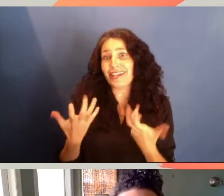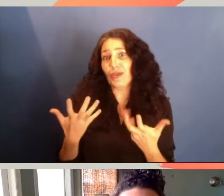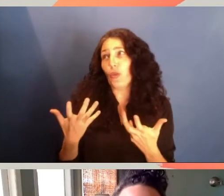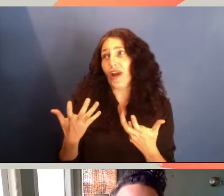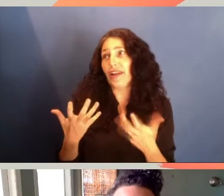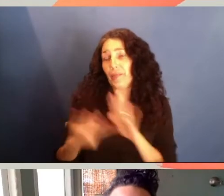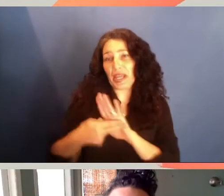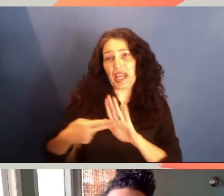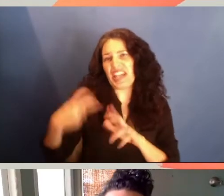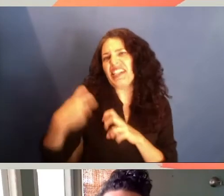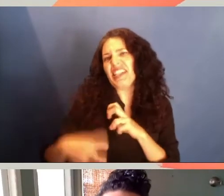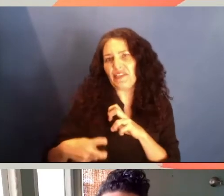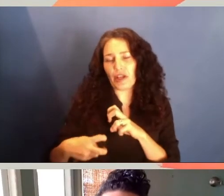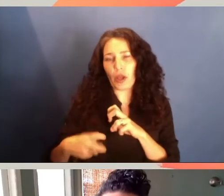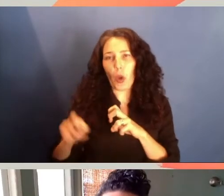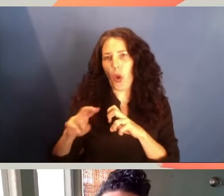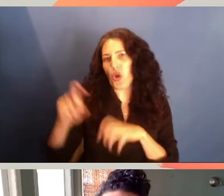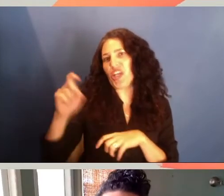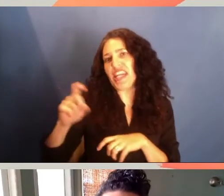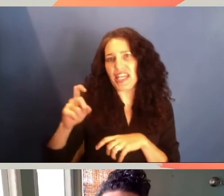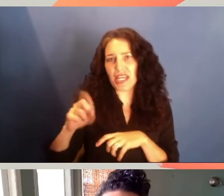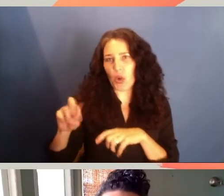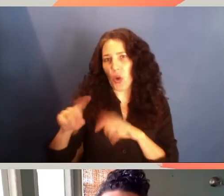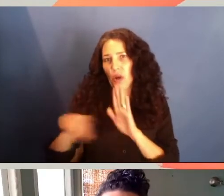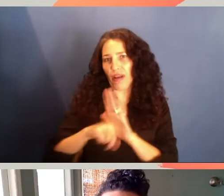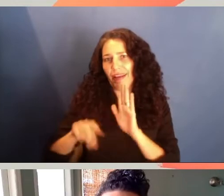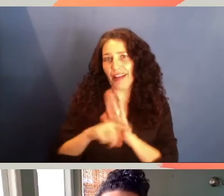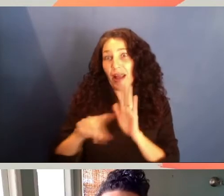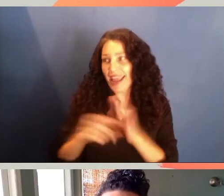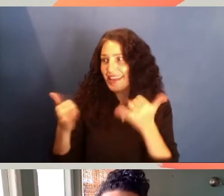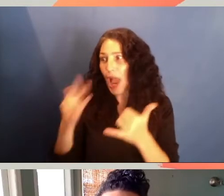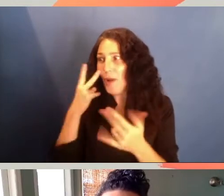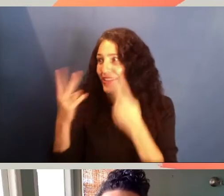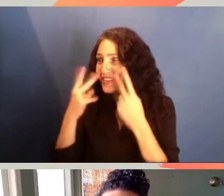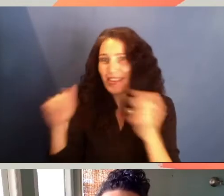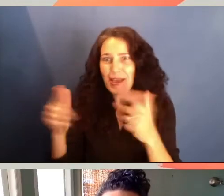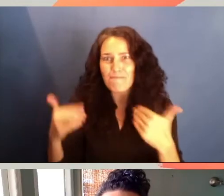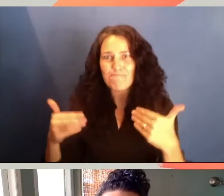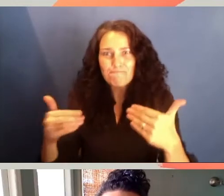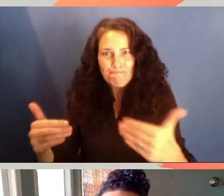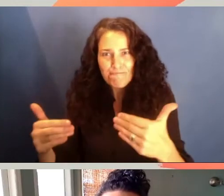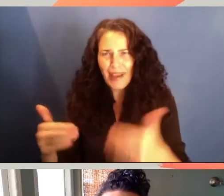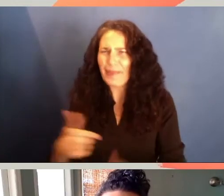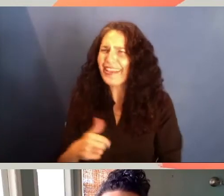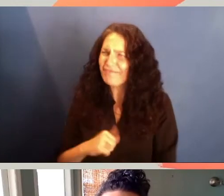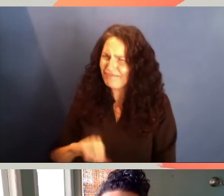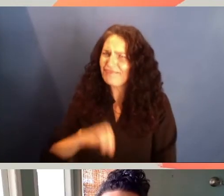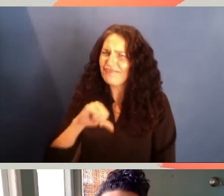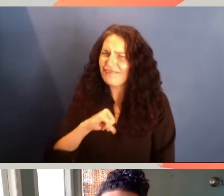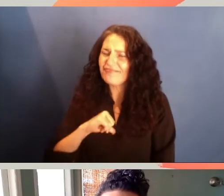Honestly everything feels worth it, every sort of thing I swallow to hear a story